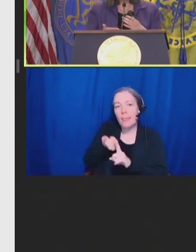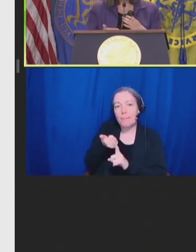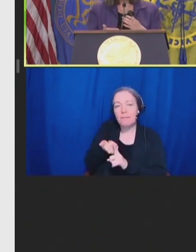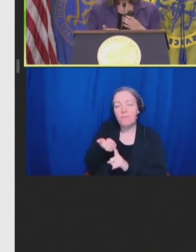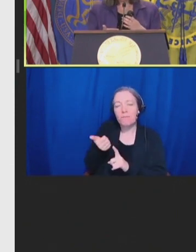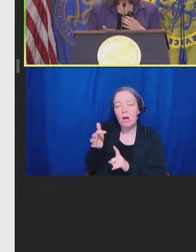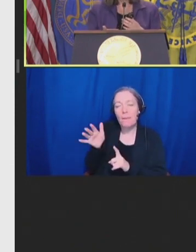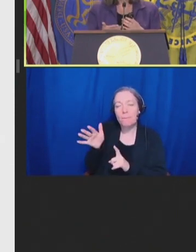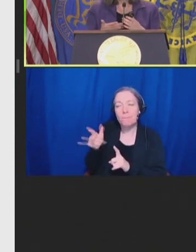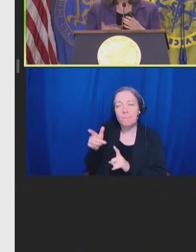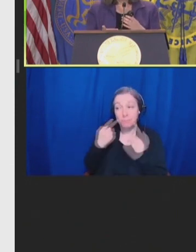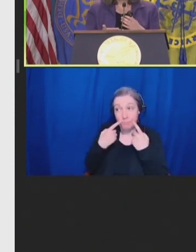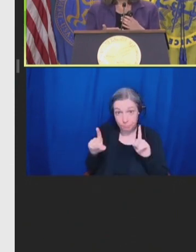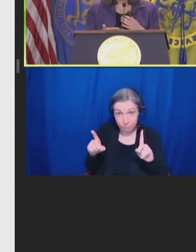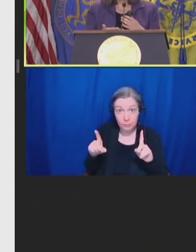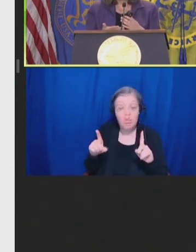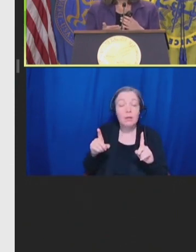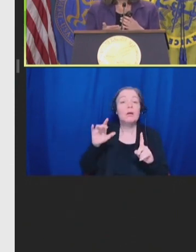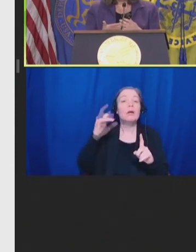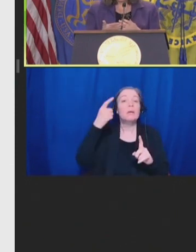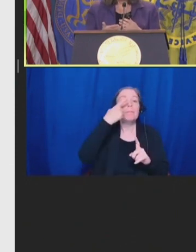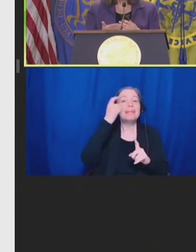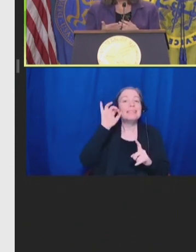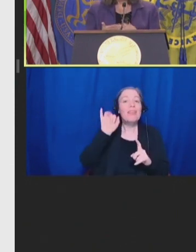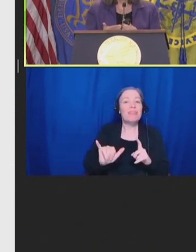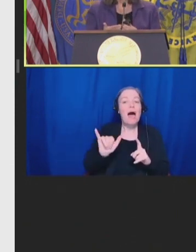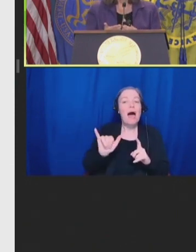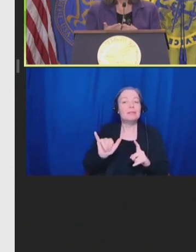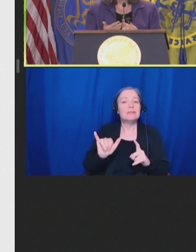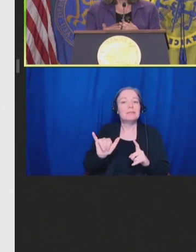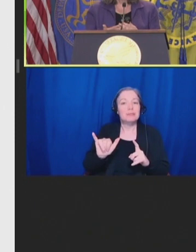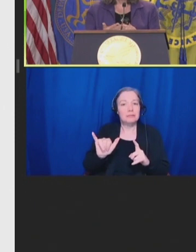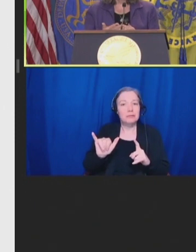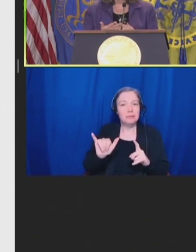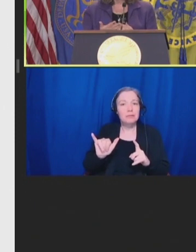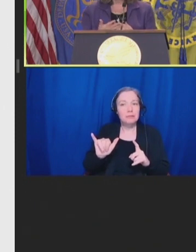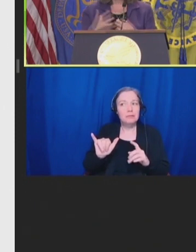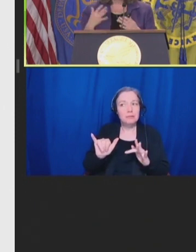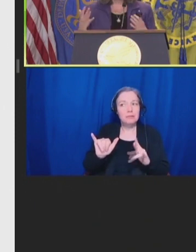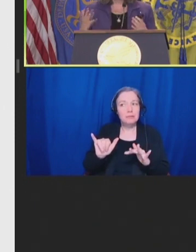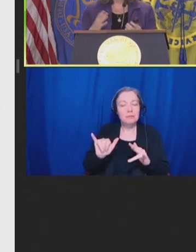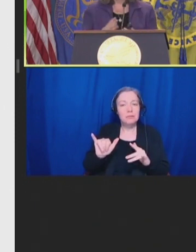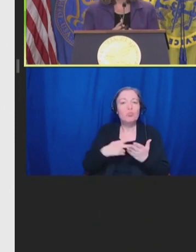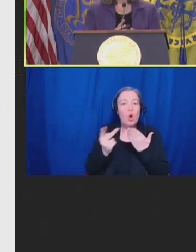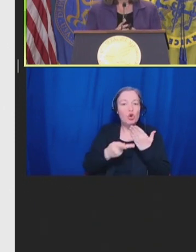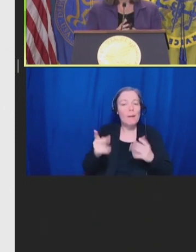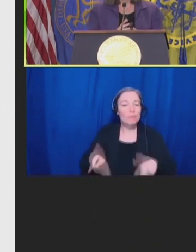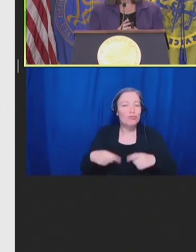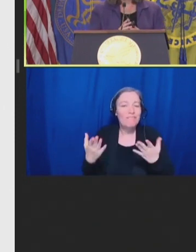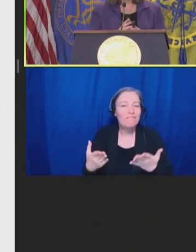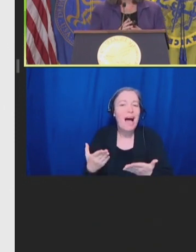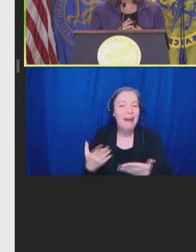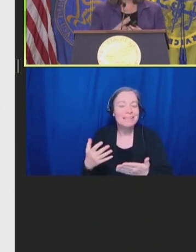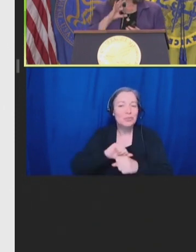provide that COVID vaccine for uninsured Americans. So, it's about 24 million